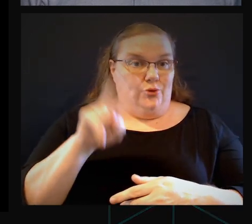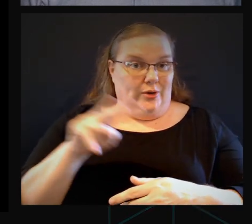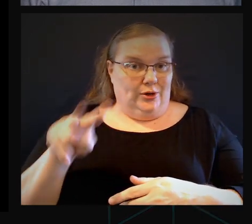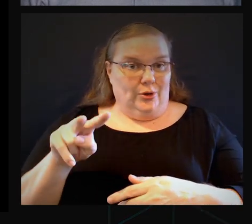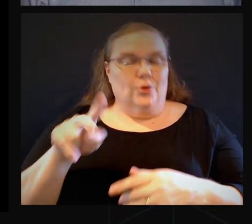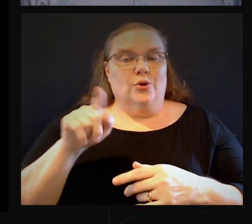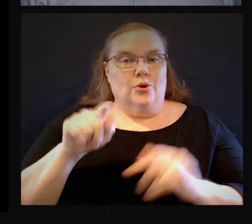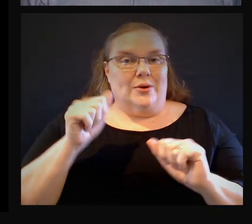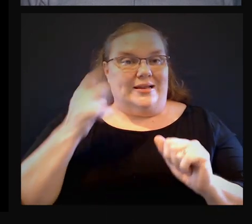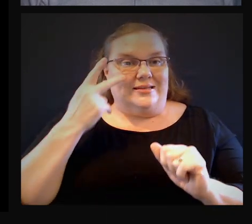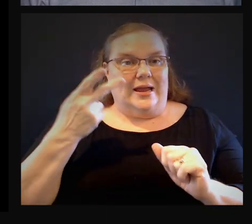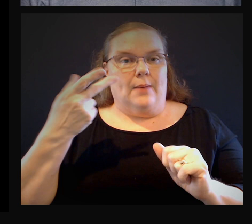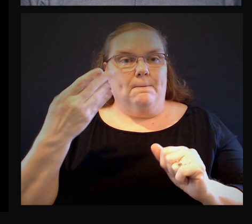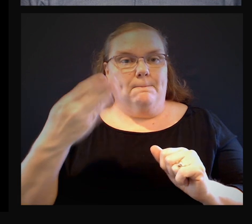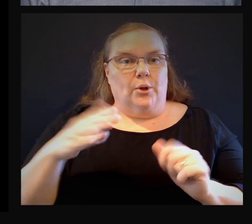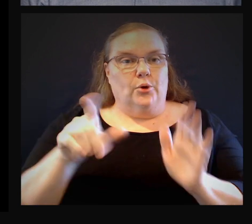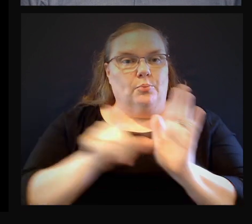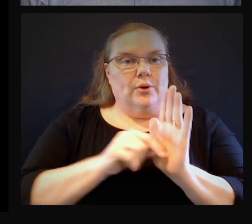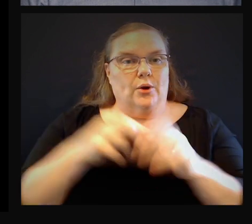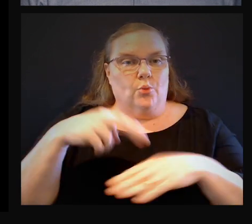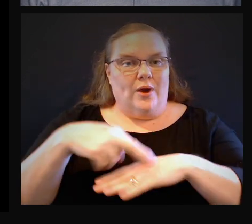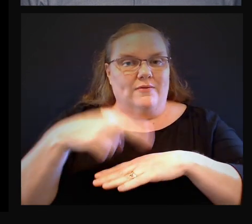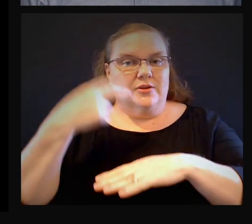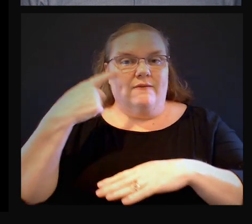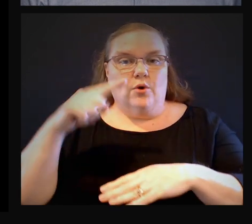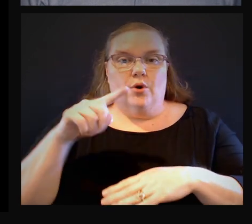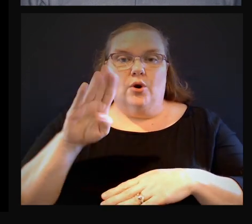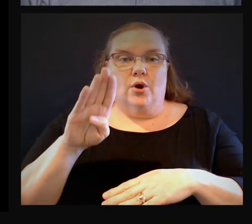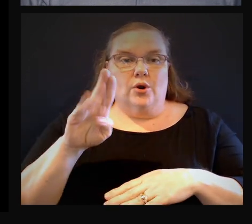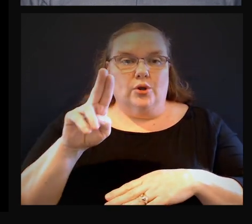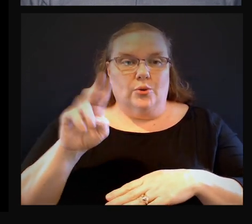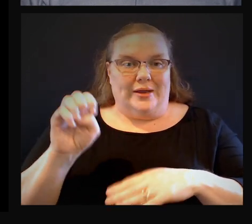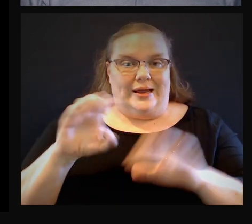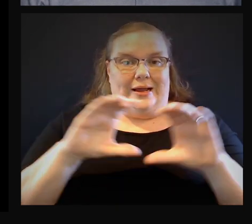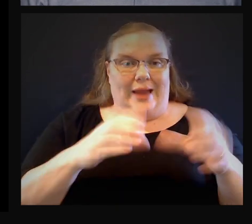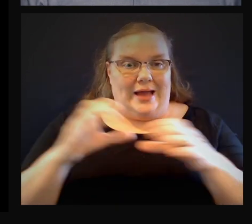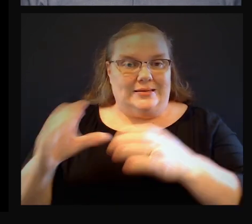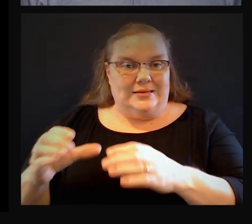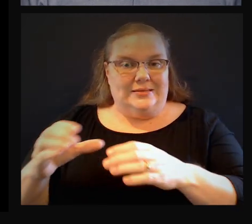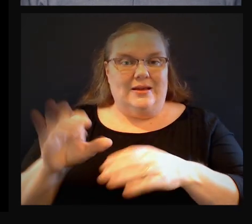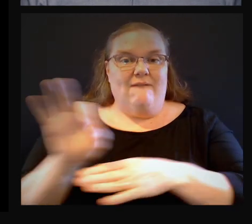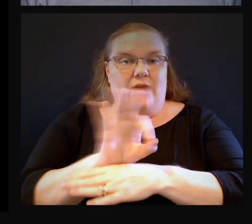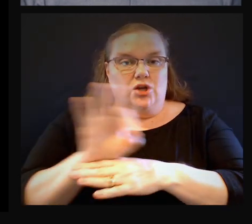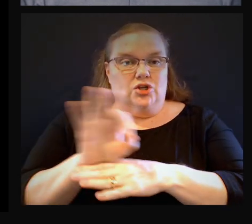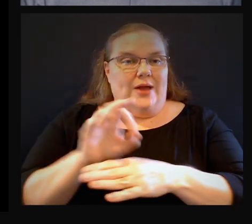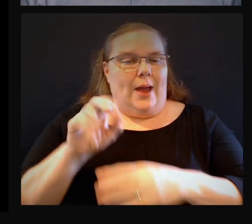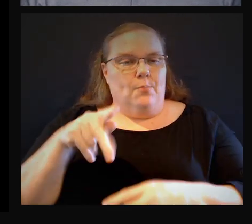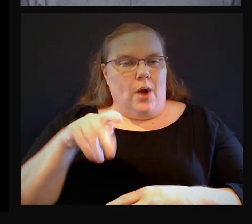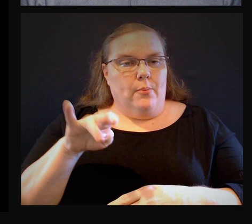you will now see Blueprint references for UE classes, functions and properties as a CodeLens hint.